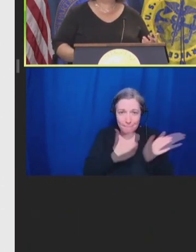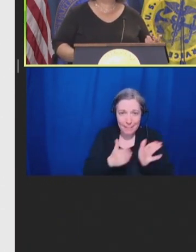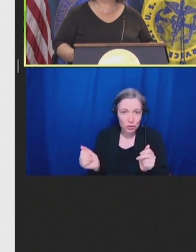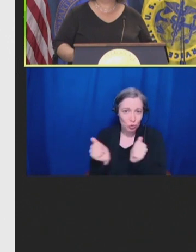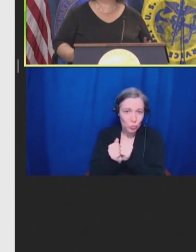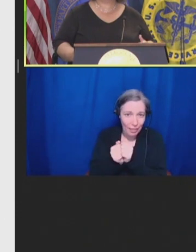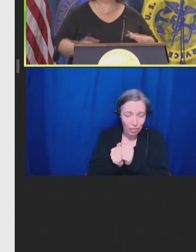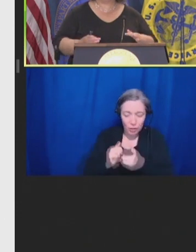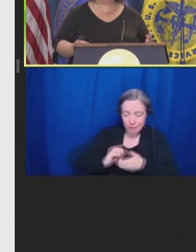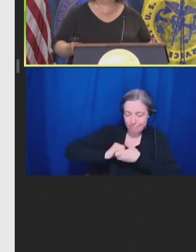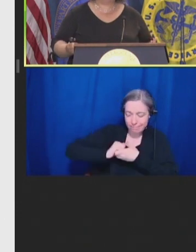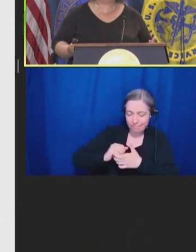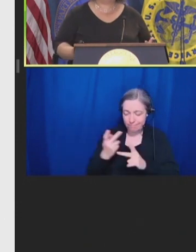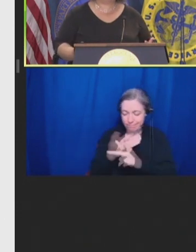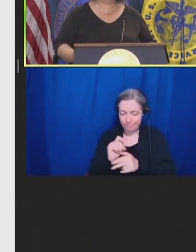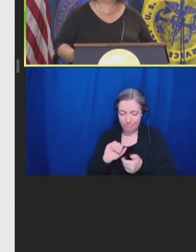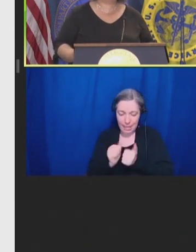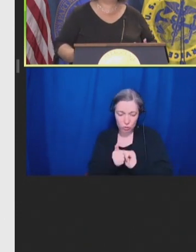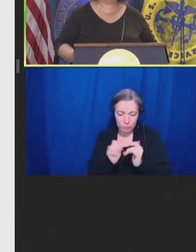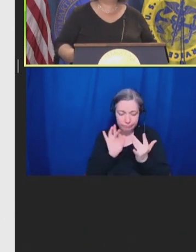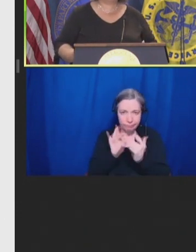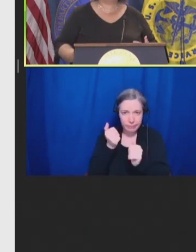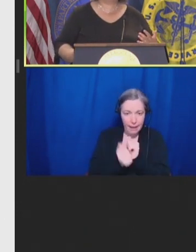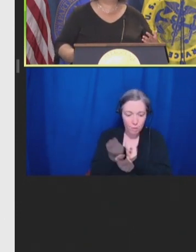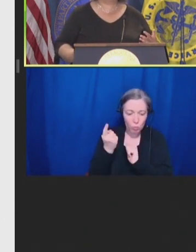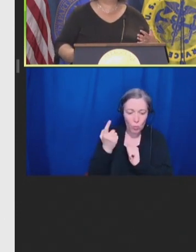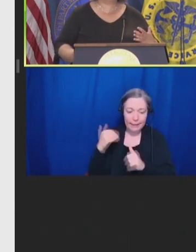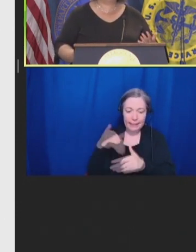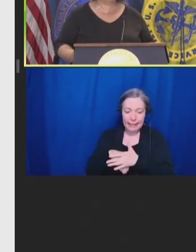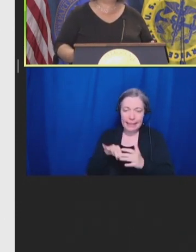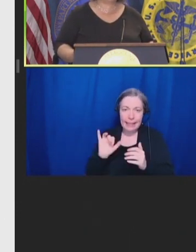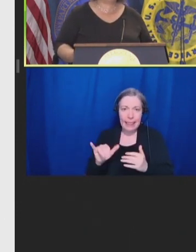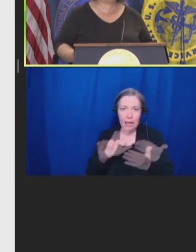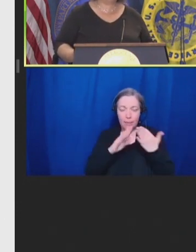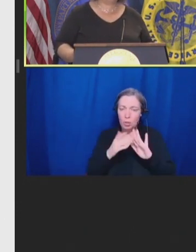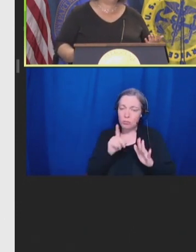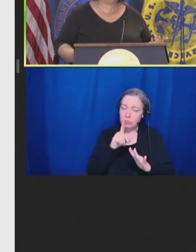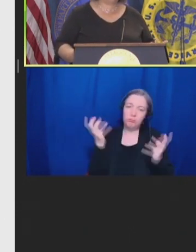we could reach everyone in the community was a huge, huge success through COVID. And I think